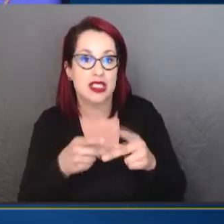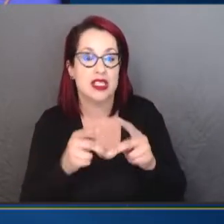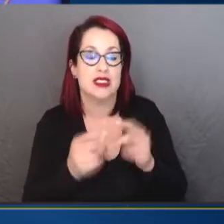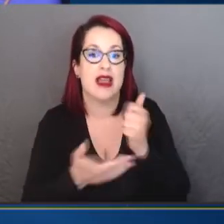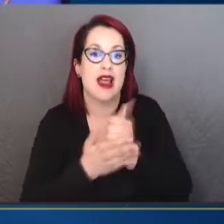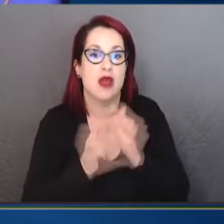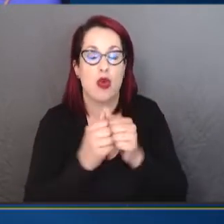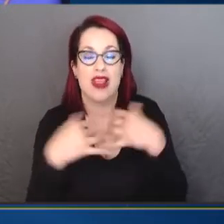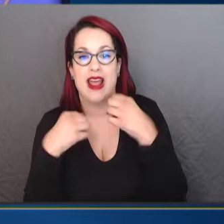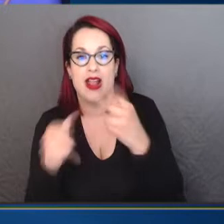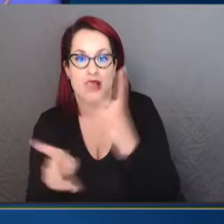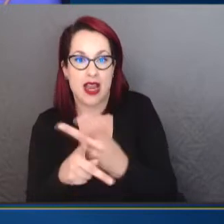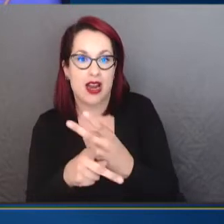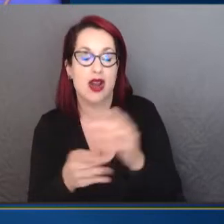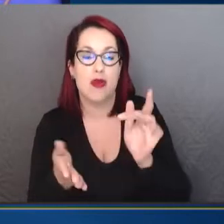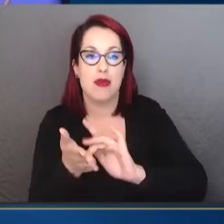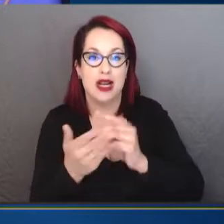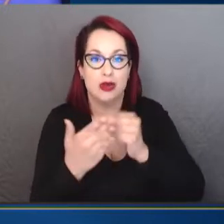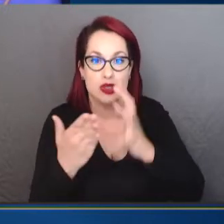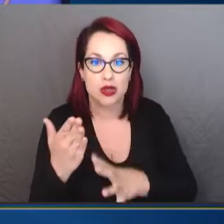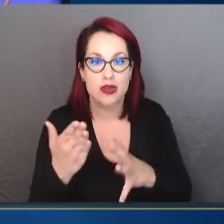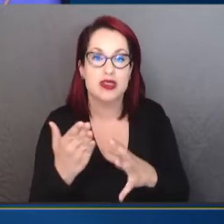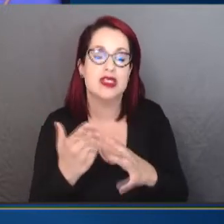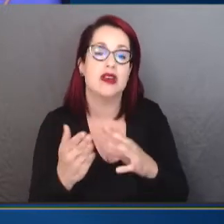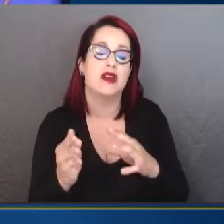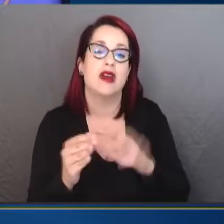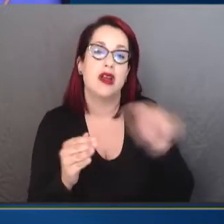eliminate health disparities and improve the health of Hispanics.